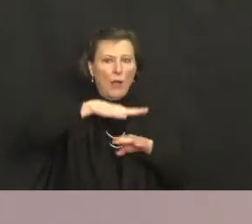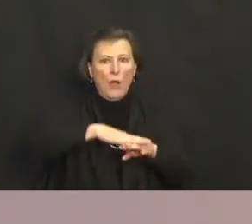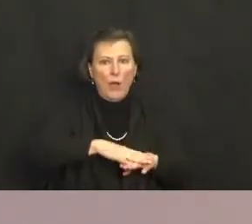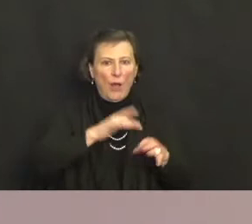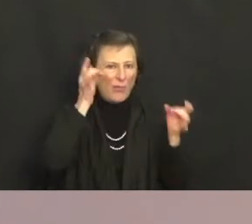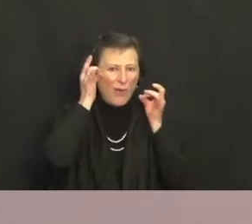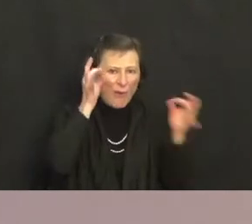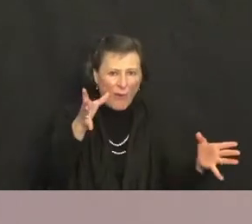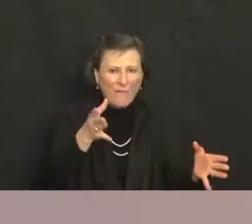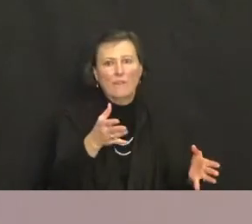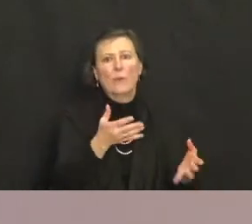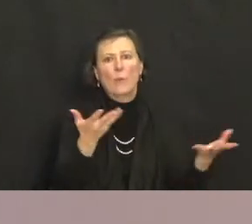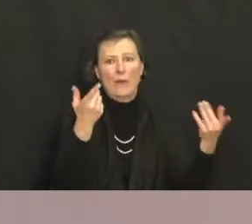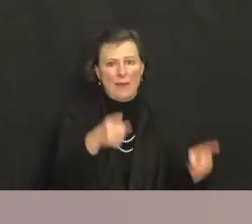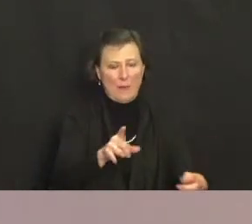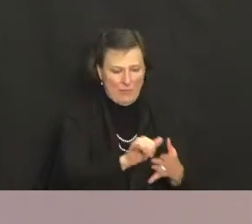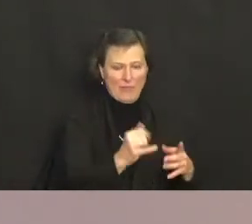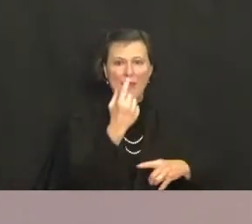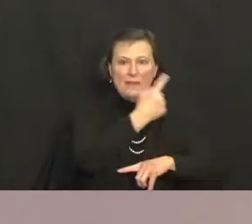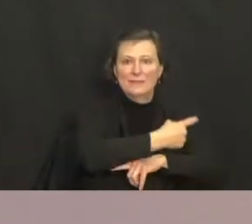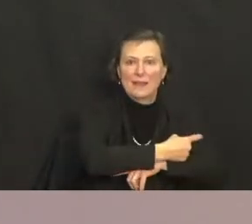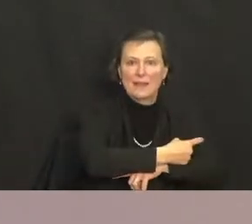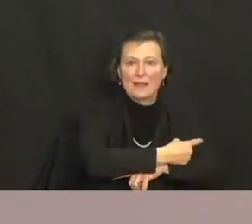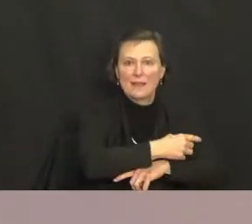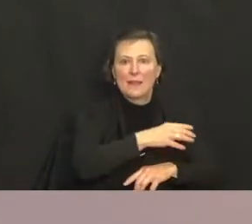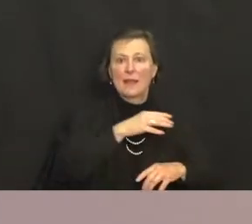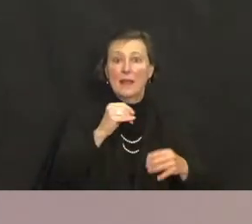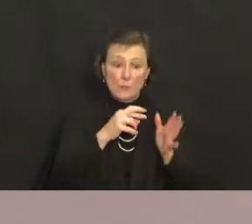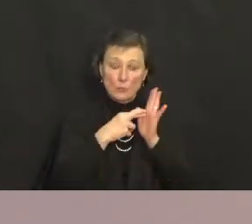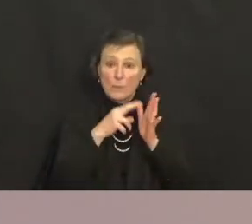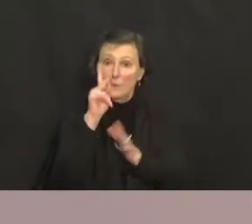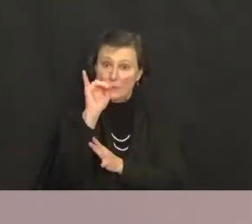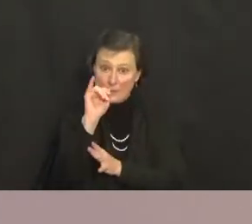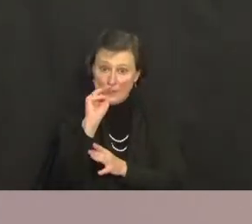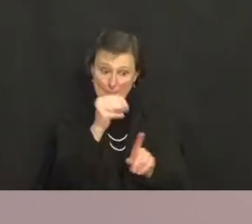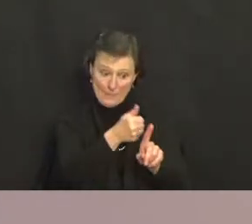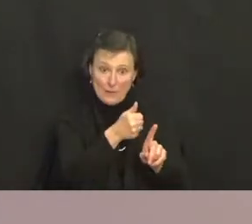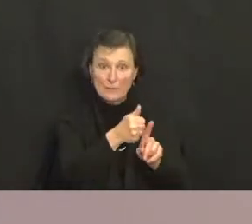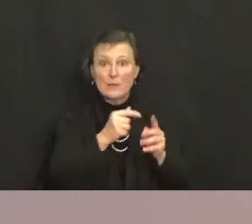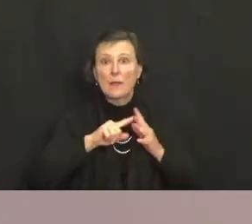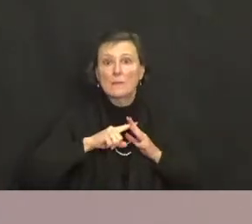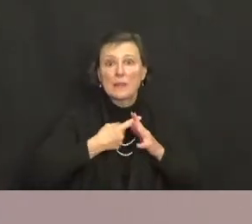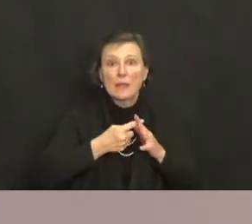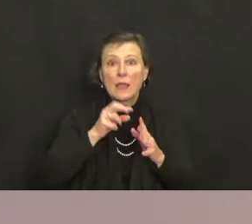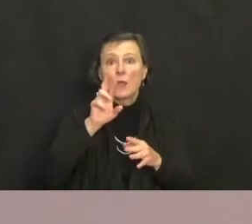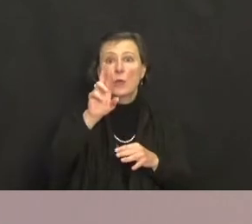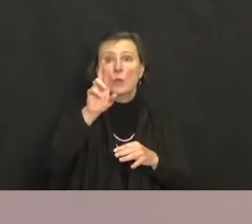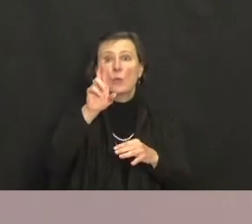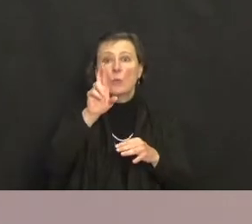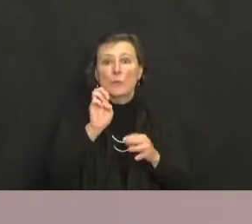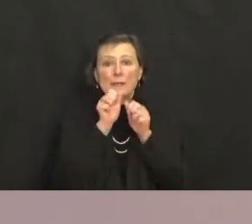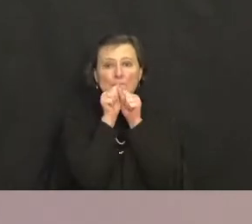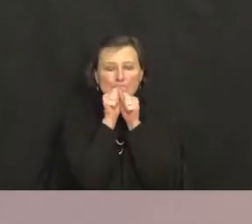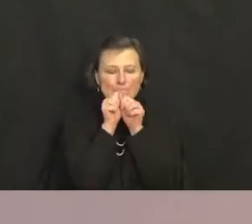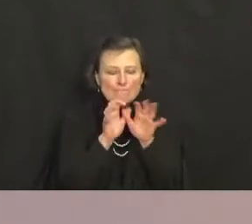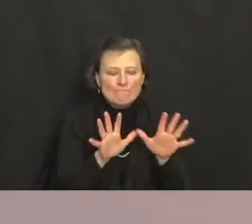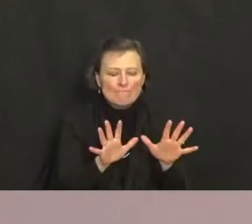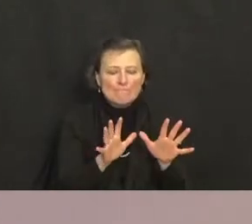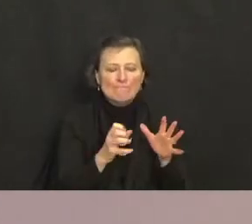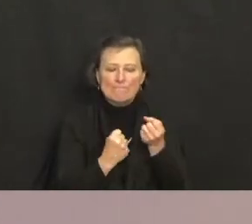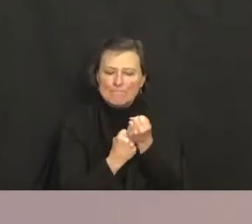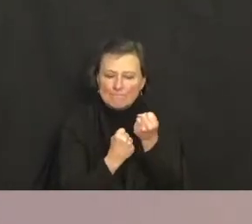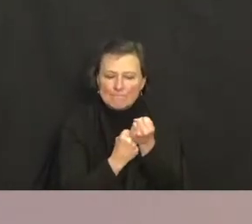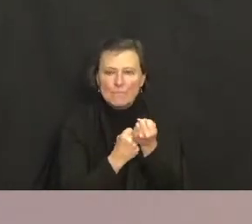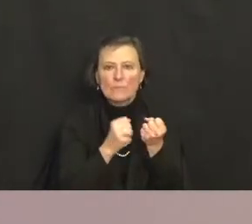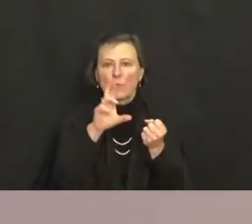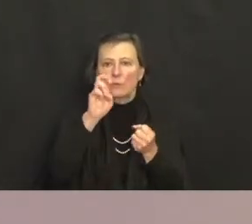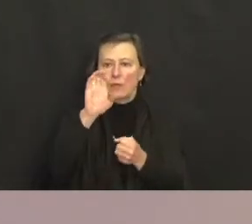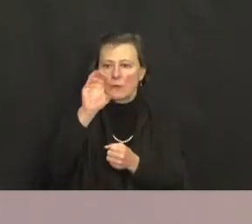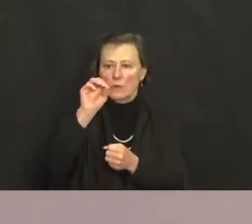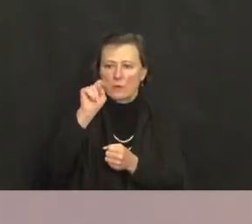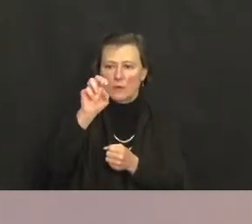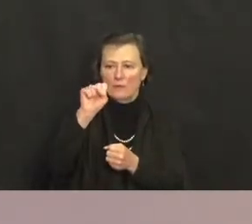And, in doing so, Representative Kim began the reconsecration in which we must all join.